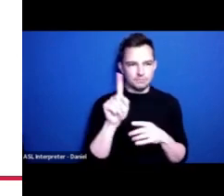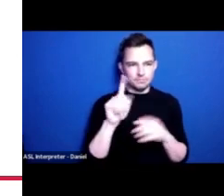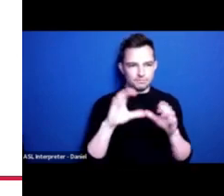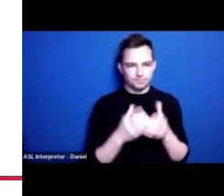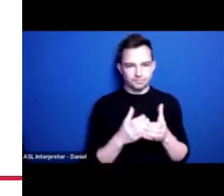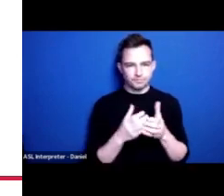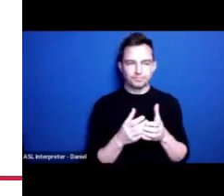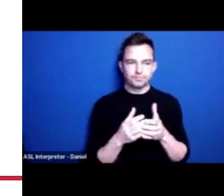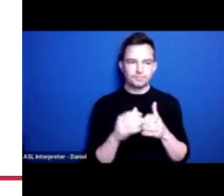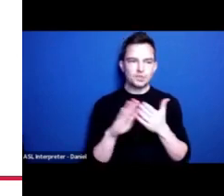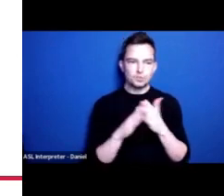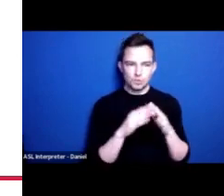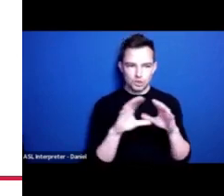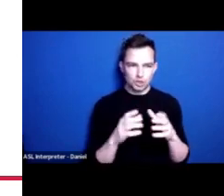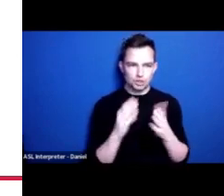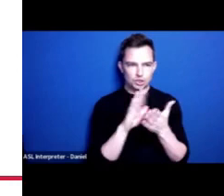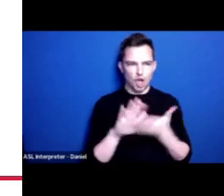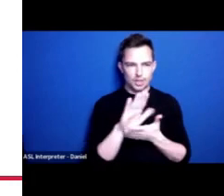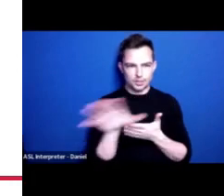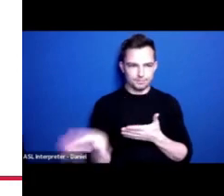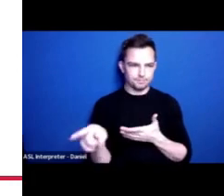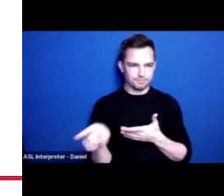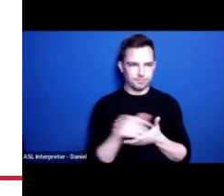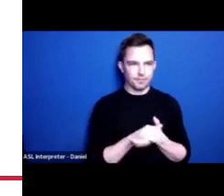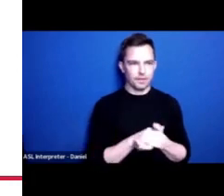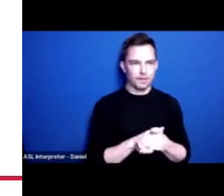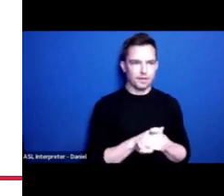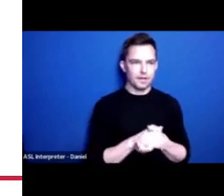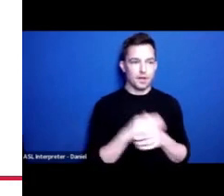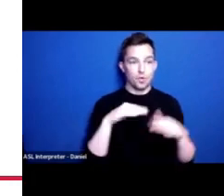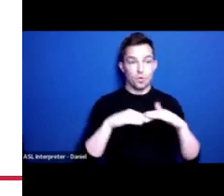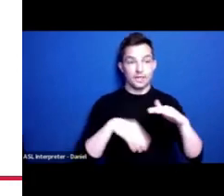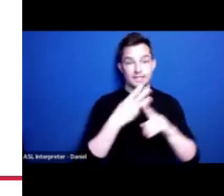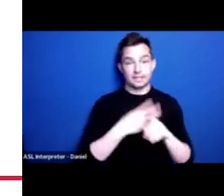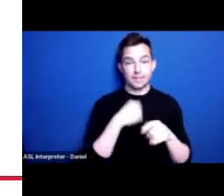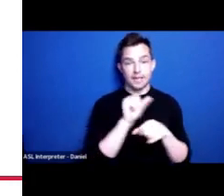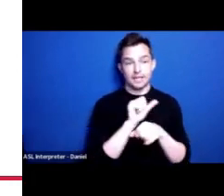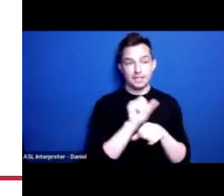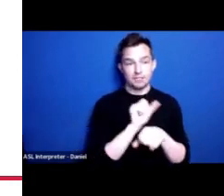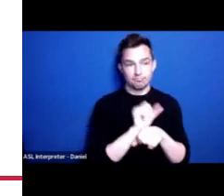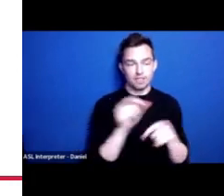community college. Soon, within six months of my injury, I was working again, first part time